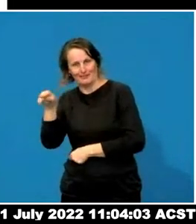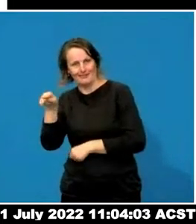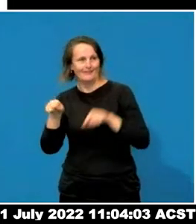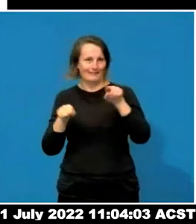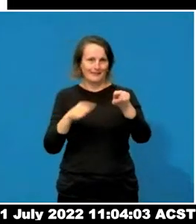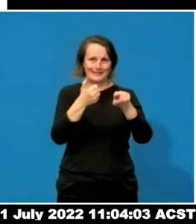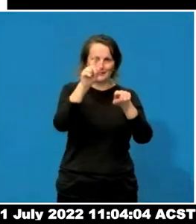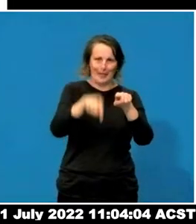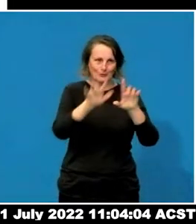people in a land area the same.